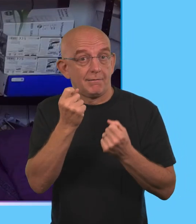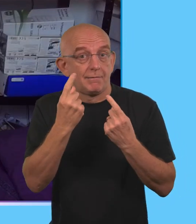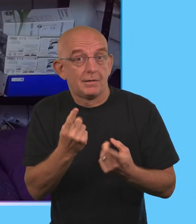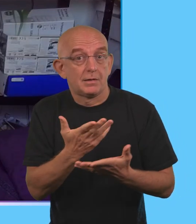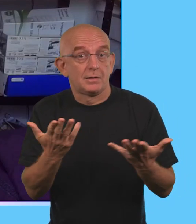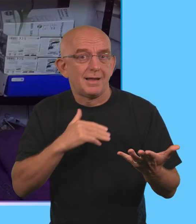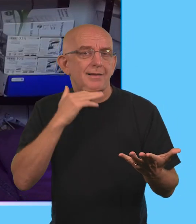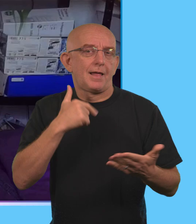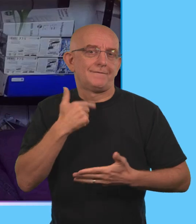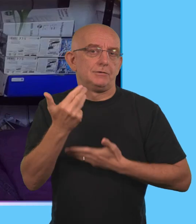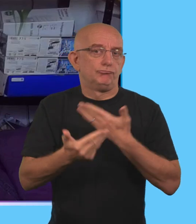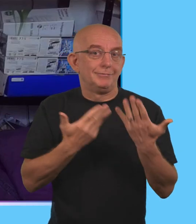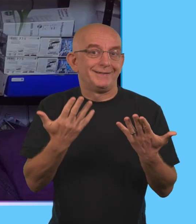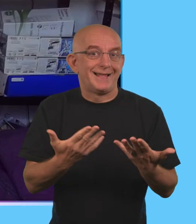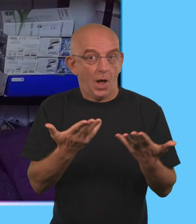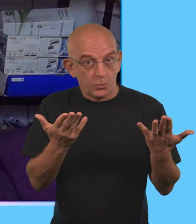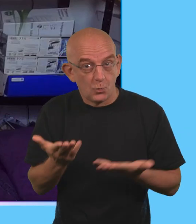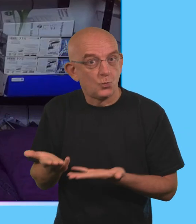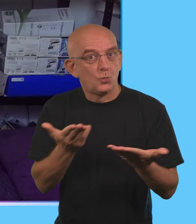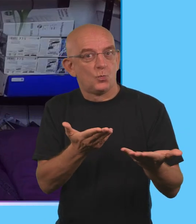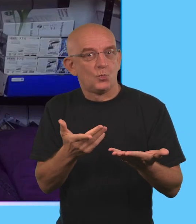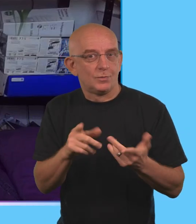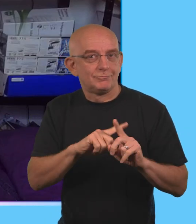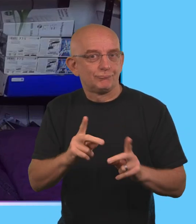Well, that’s enough from me - Let’s jump into the game trailers.